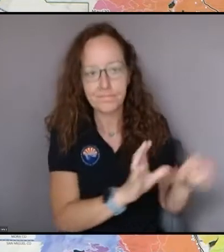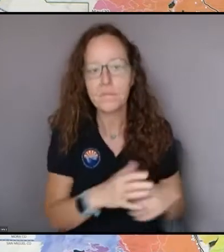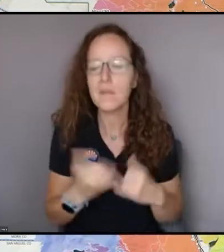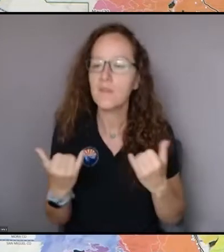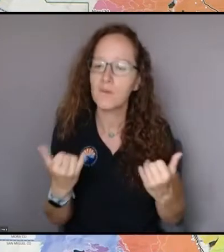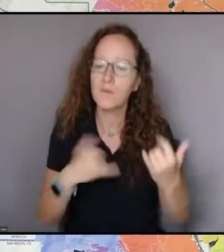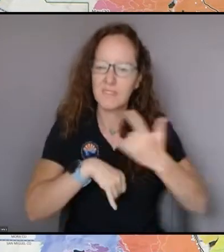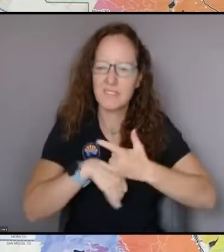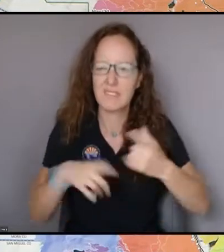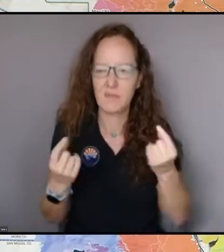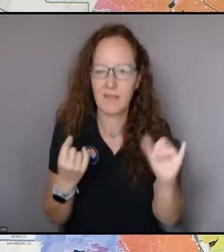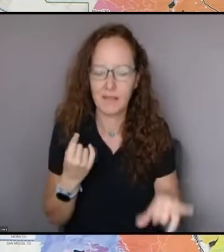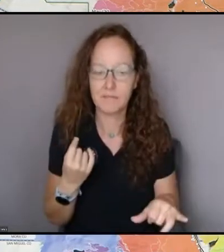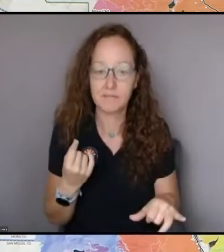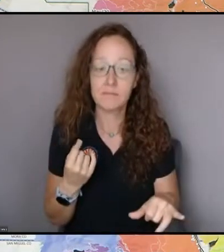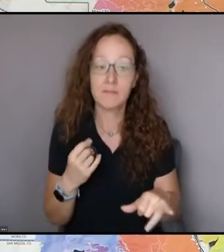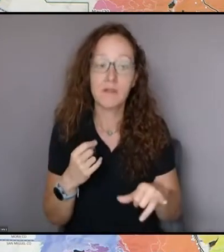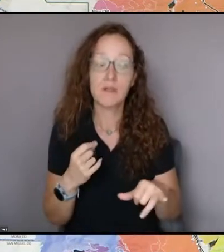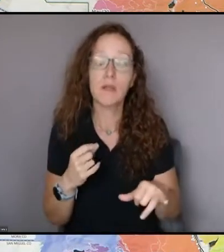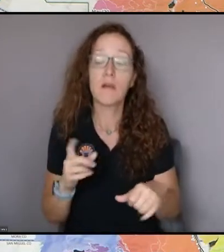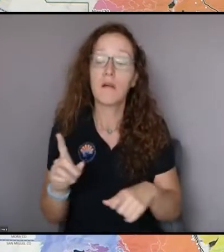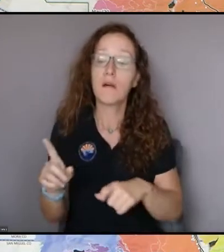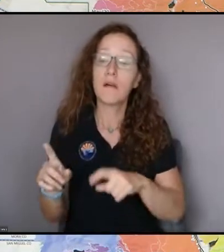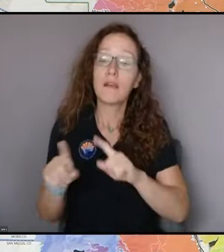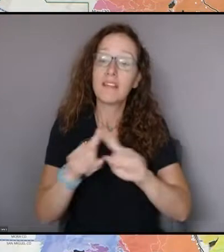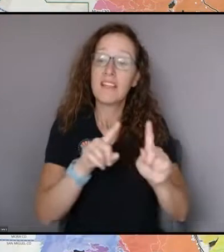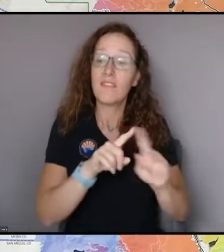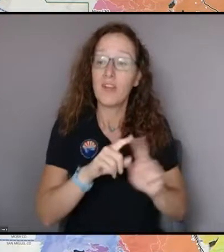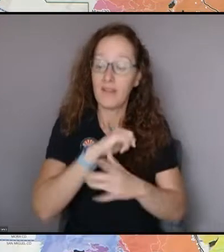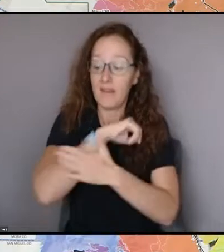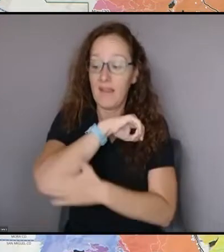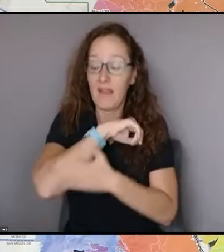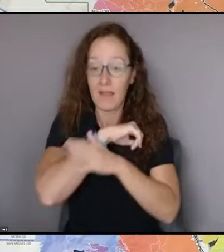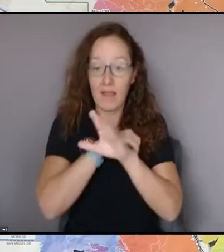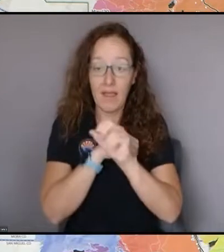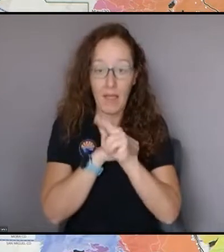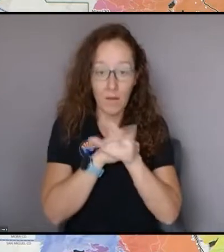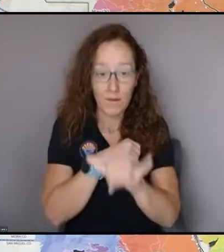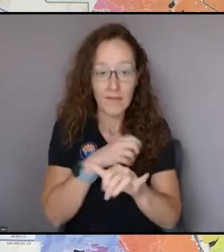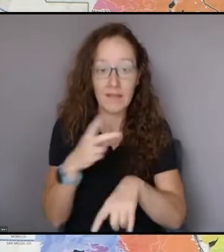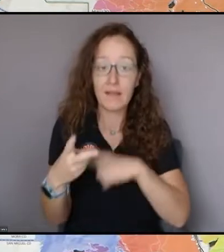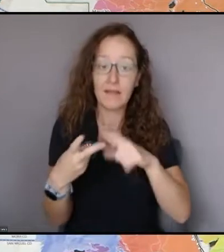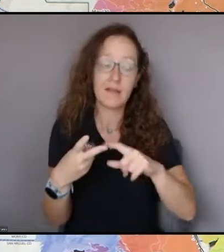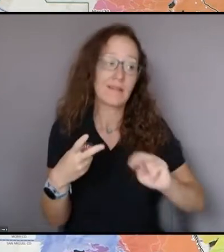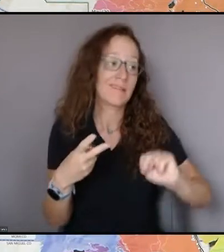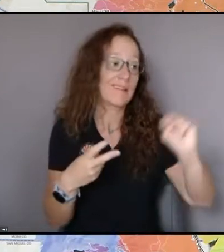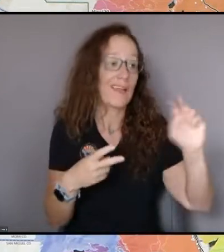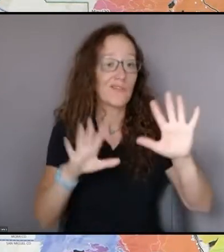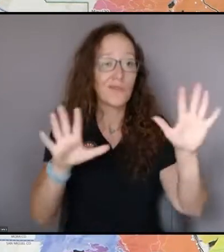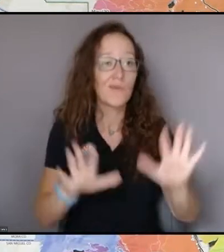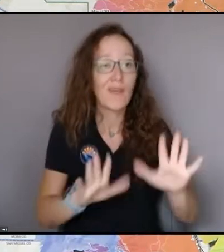the messages that come out from the different counties and from the National Weather Service as it relates to flooding